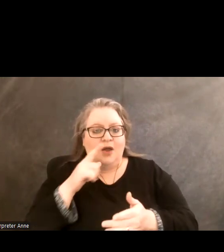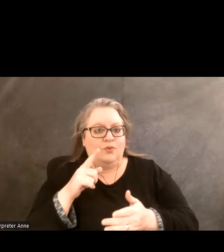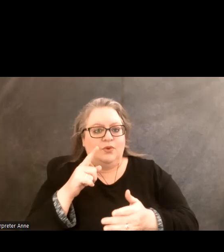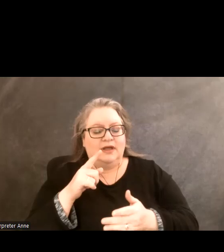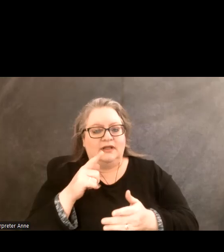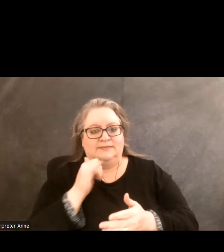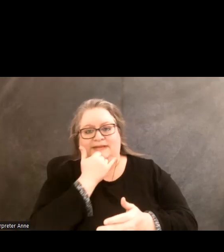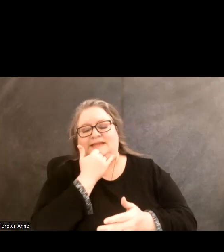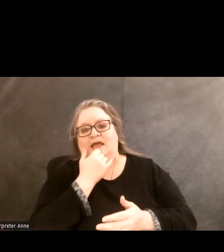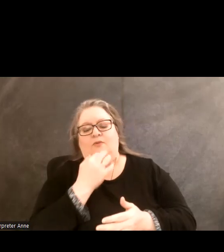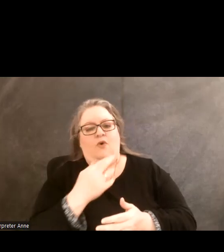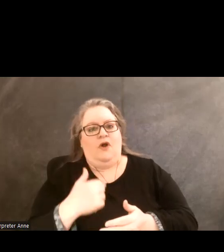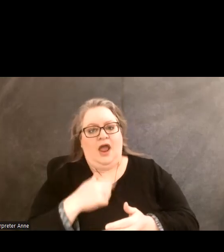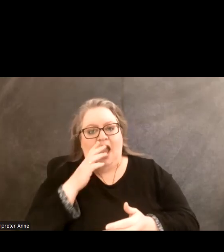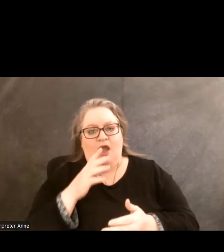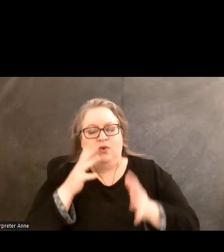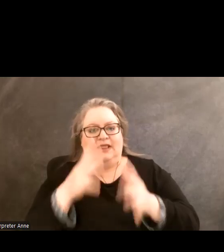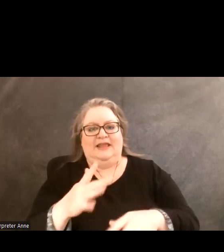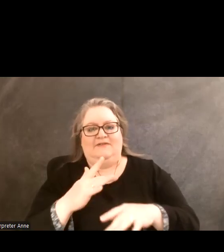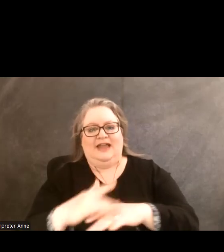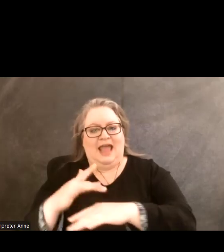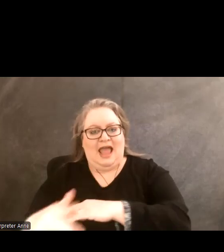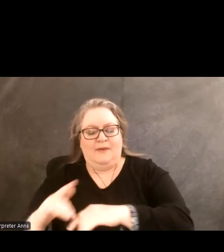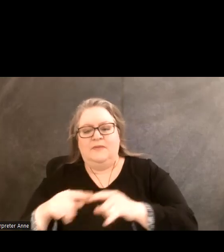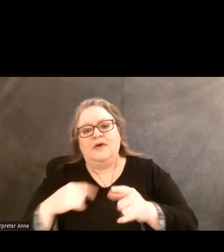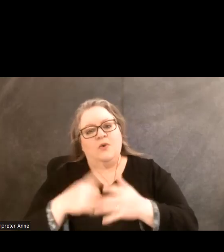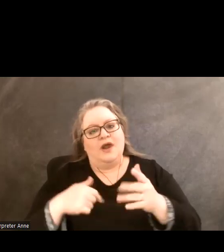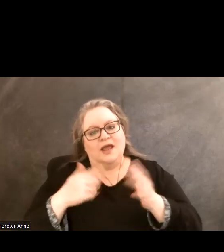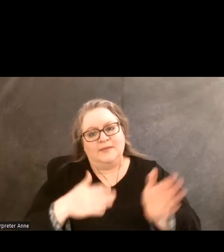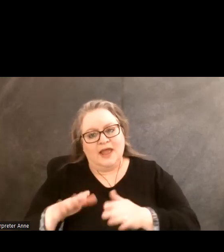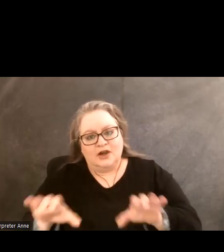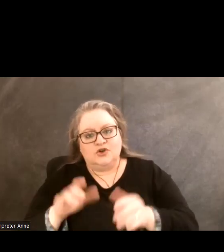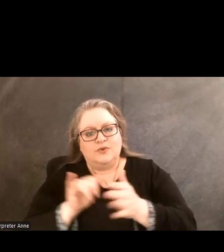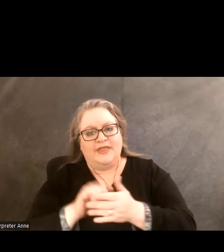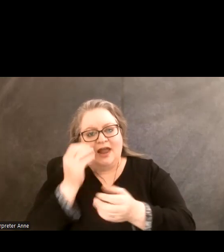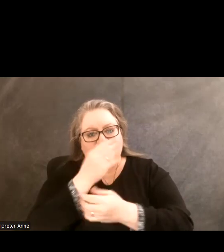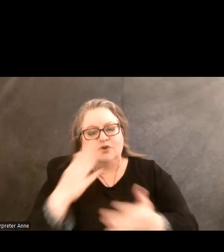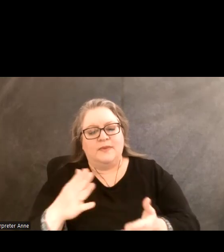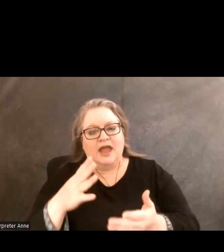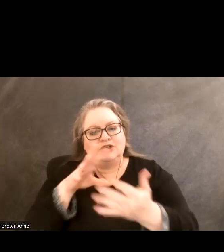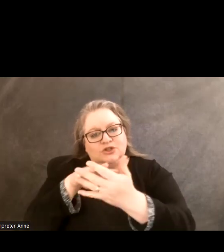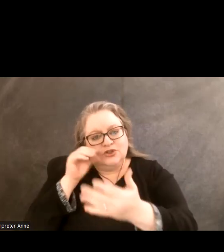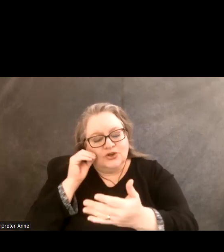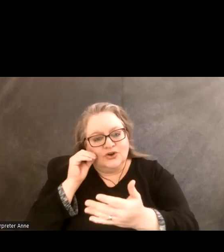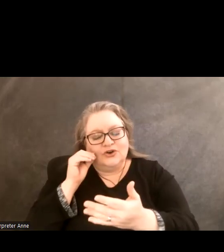places where I'm going to leave gaps, but what I plan to do with that information is to learn from it, and to take it